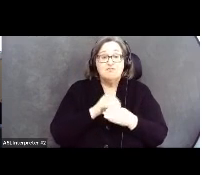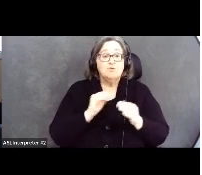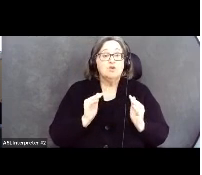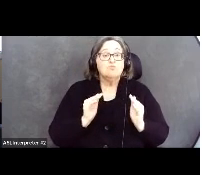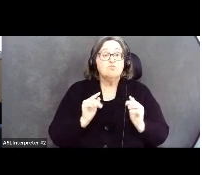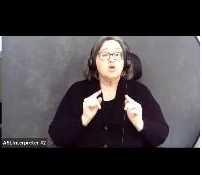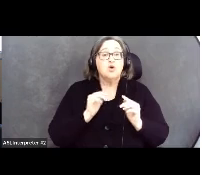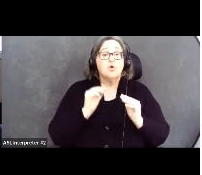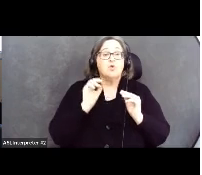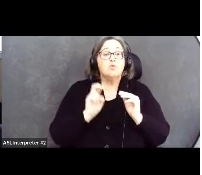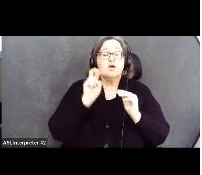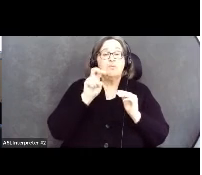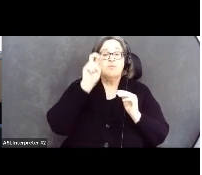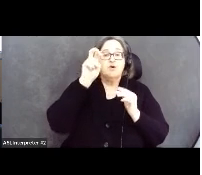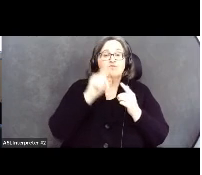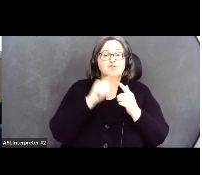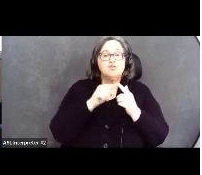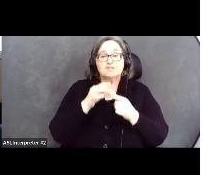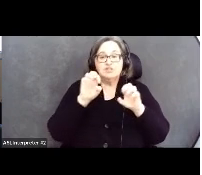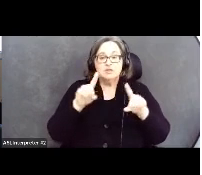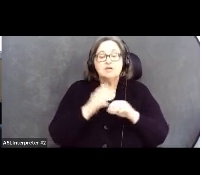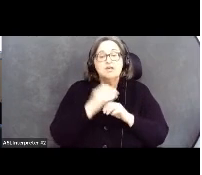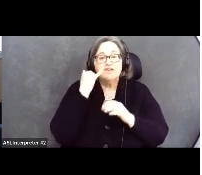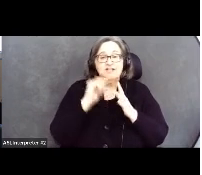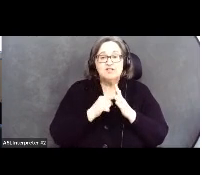if an injury that started in compression ends up being a